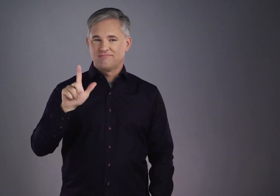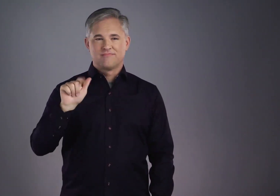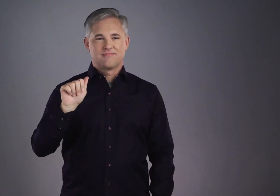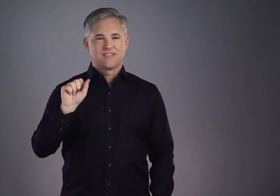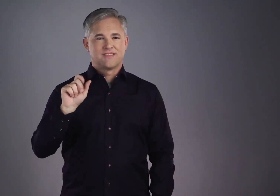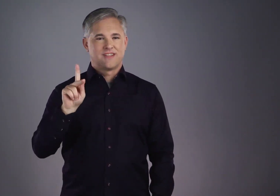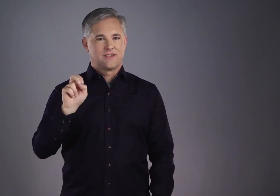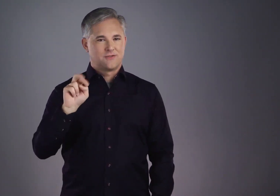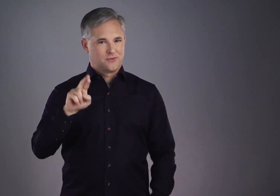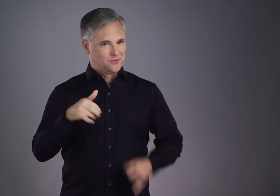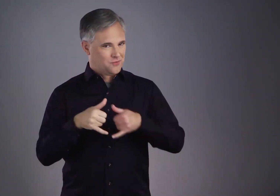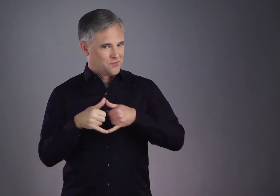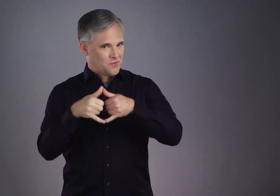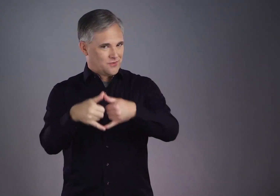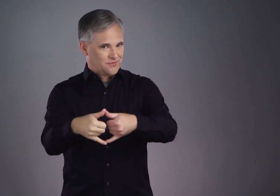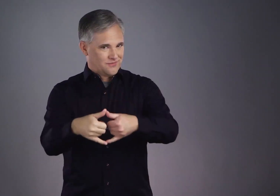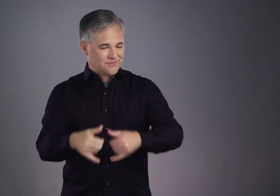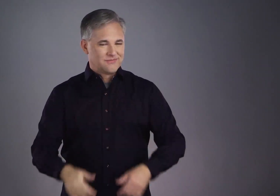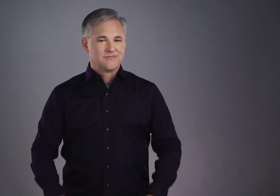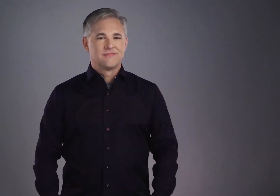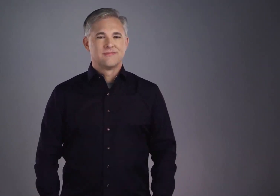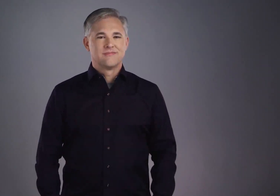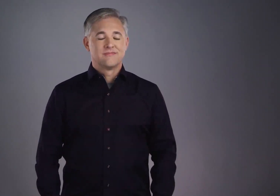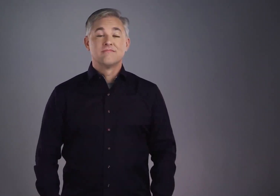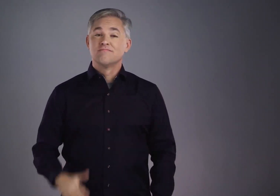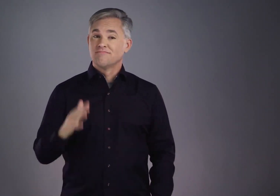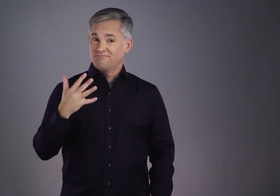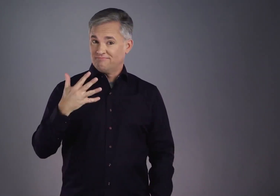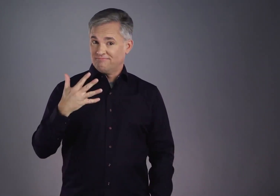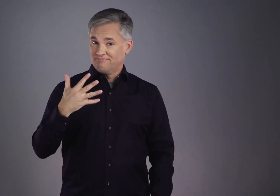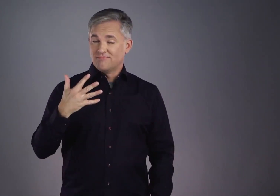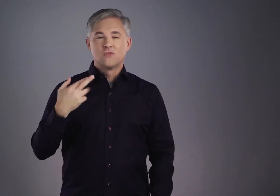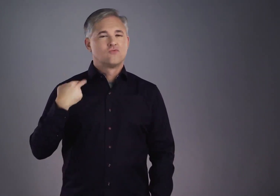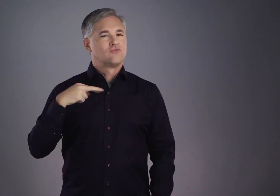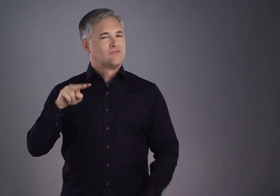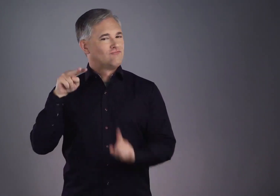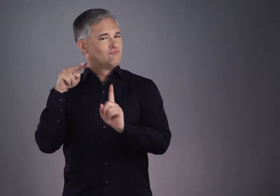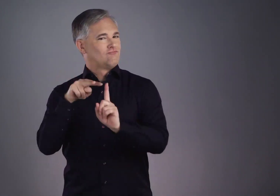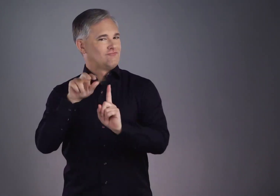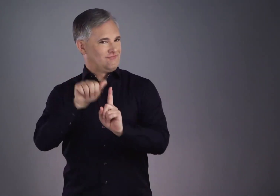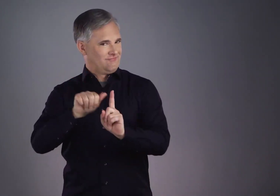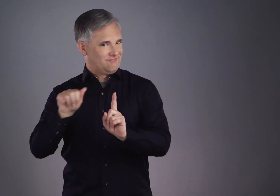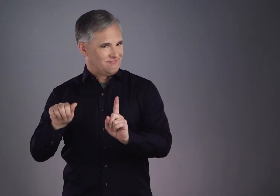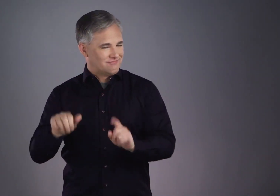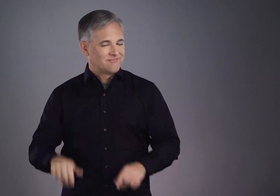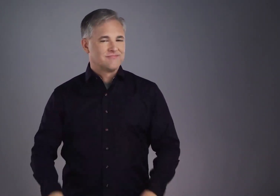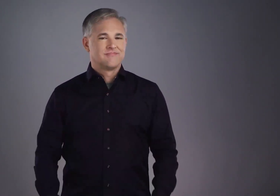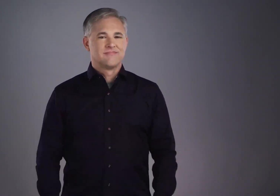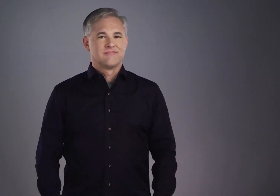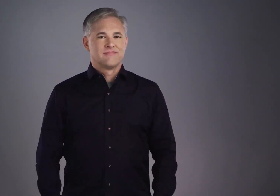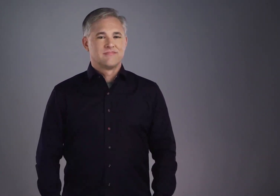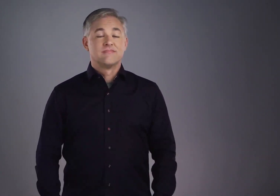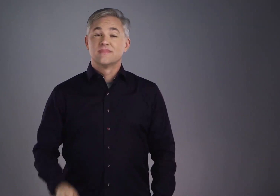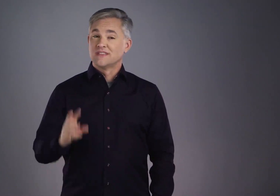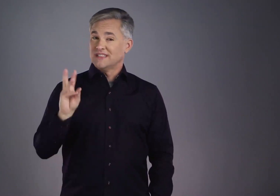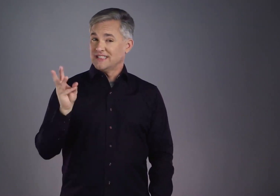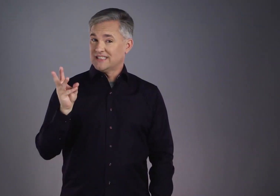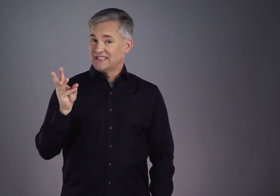IV The Lasker Award V The Religious View on A.A.